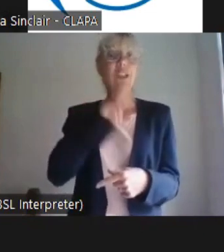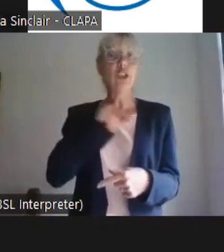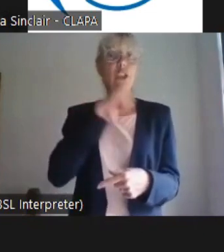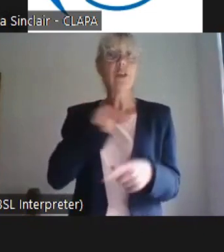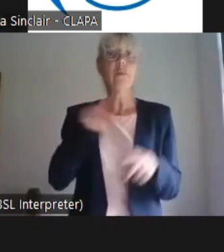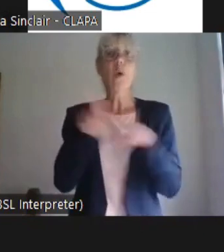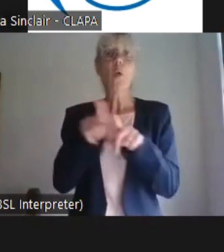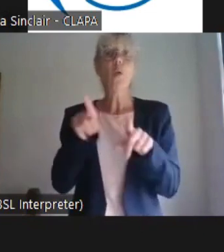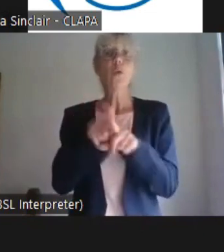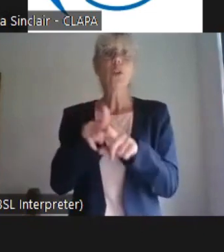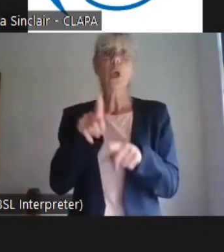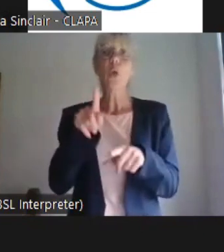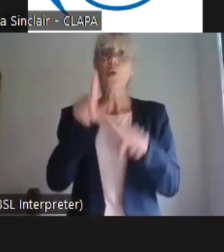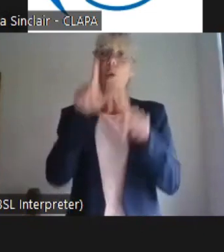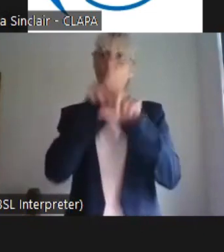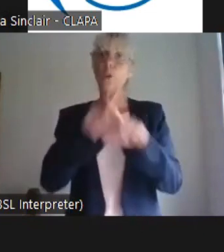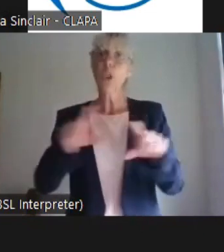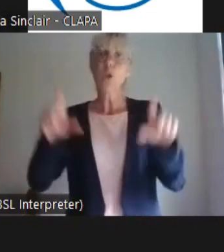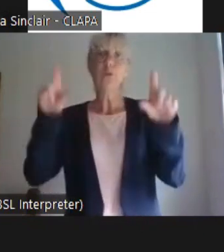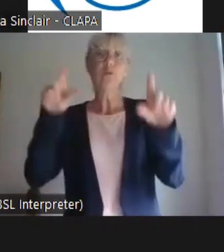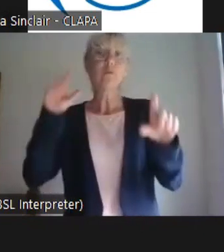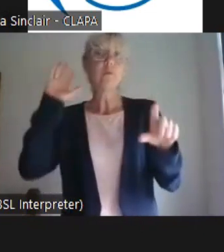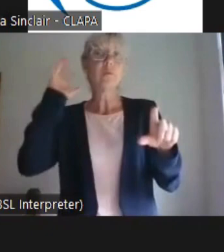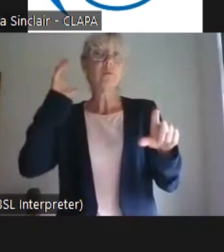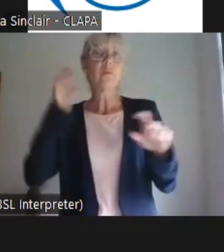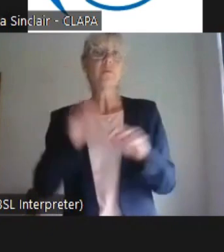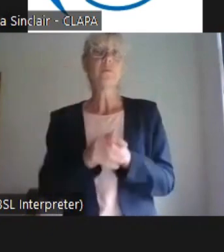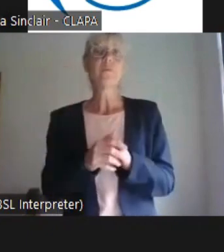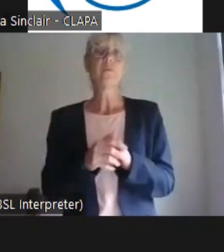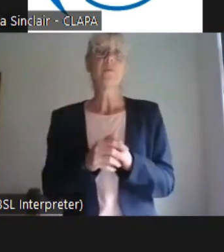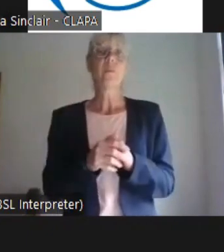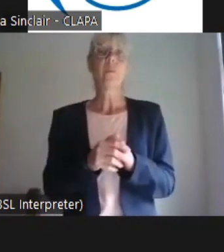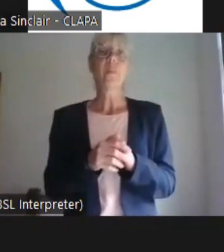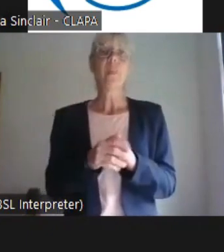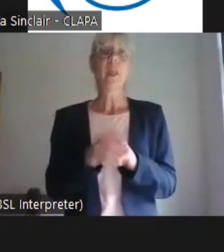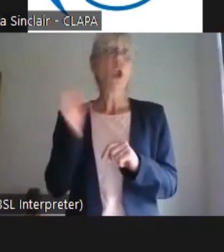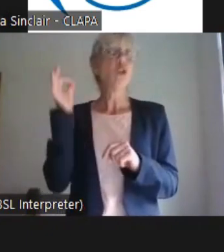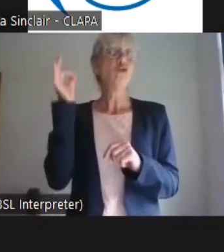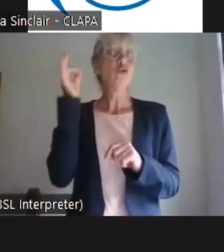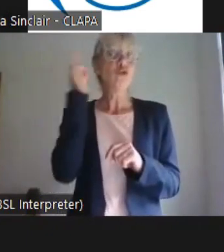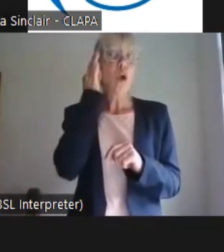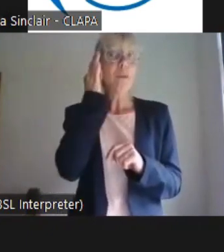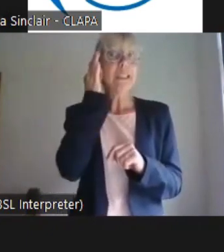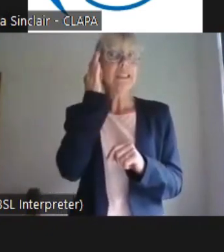and for those children often yes when they have their grommets it helps with their speech because